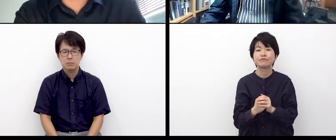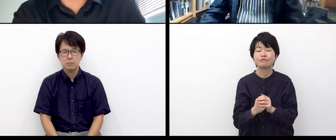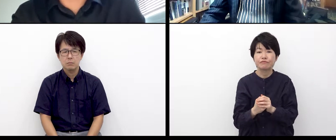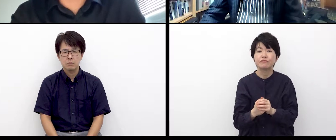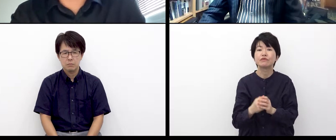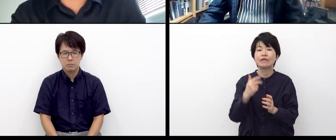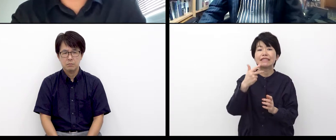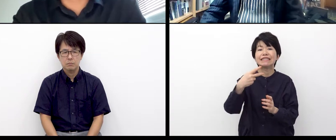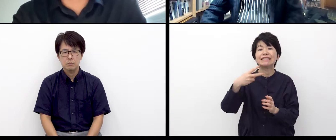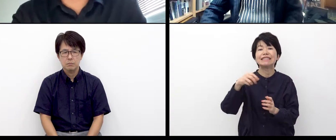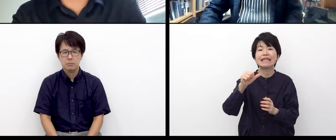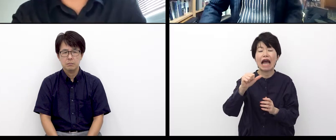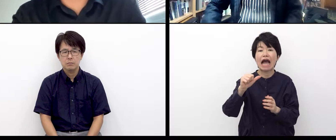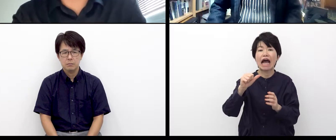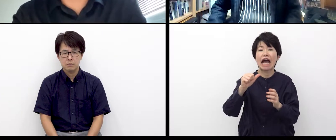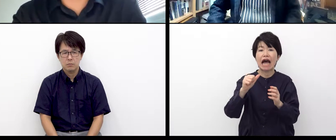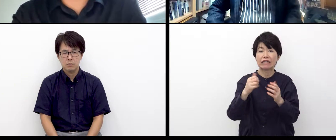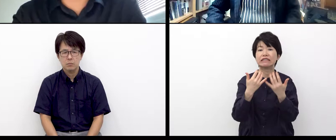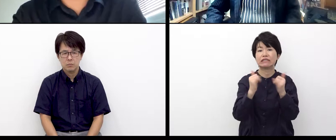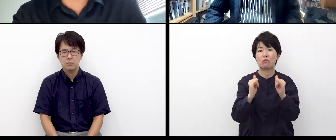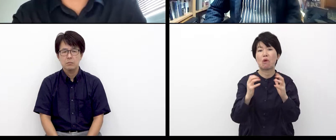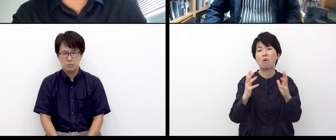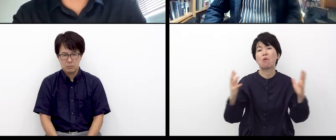than the young ages.